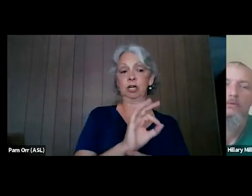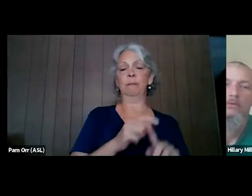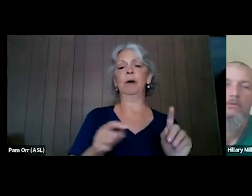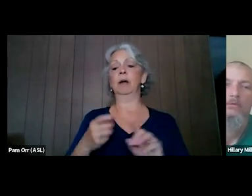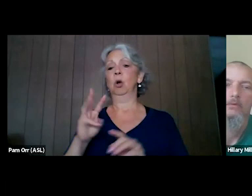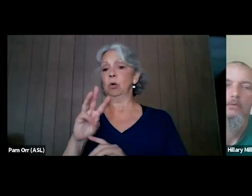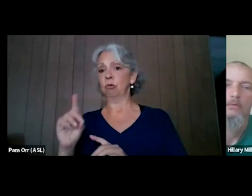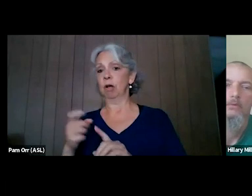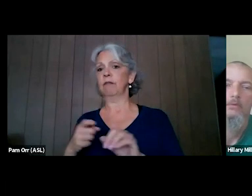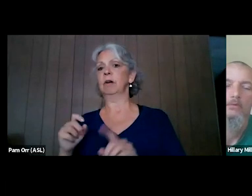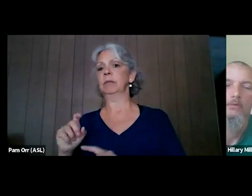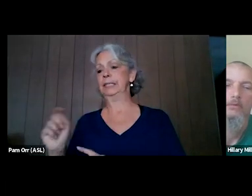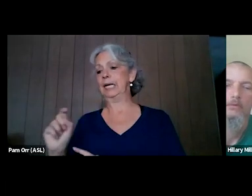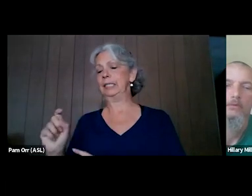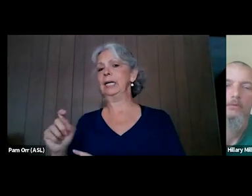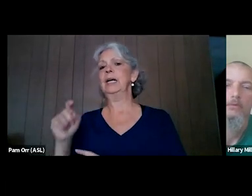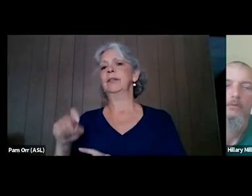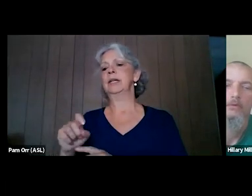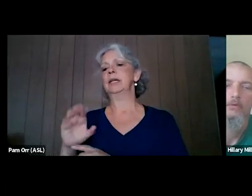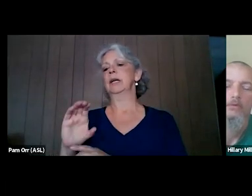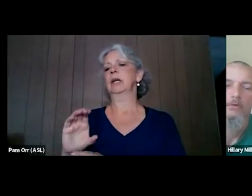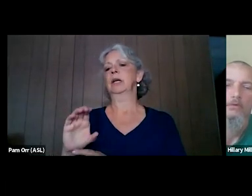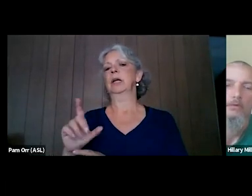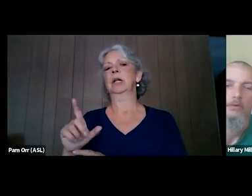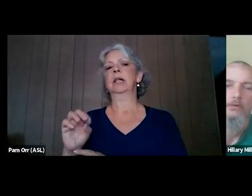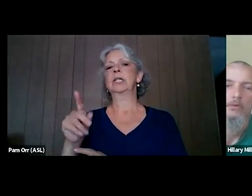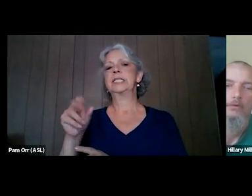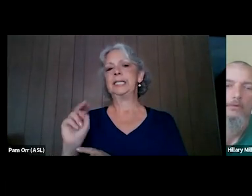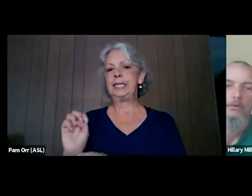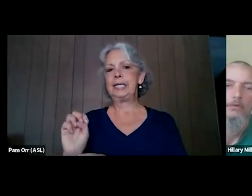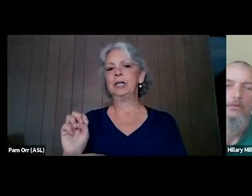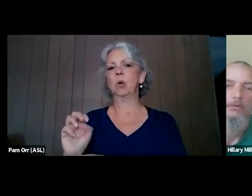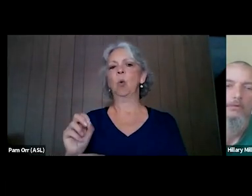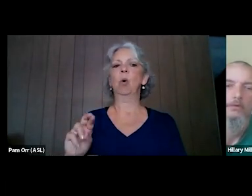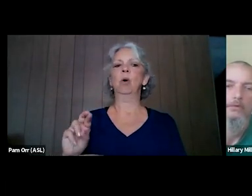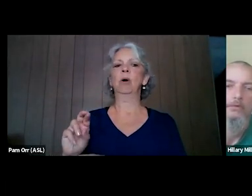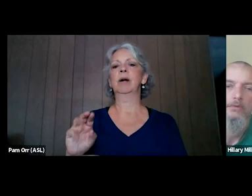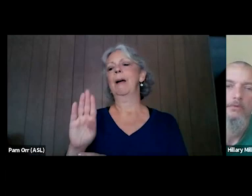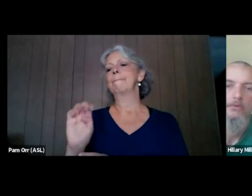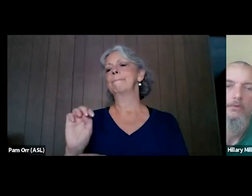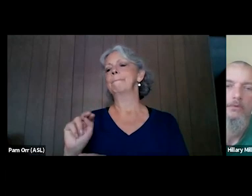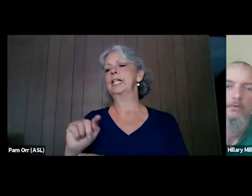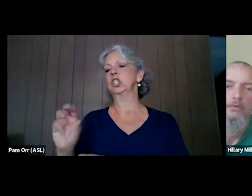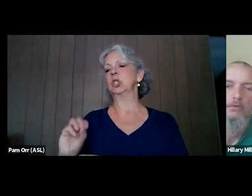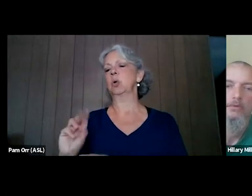usually they are needing some clonidine or some, you know, other, you know, benzo type medications when they're in the hospital setting